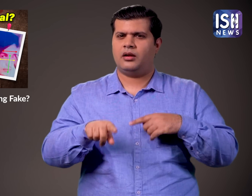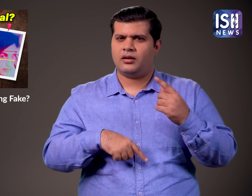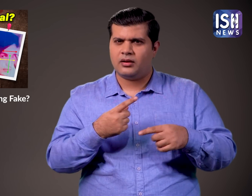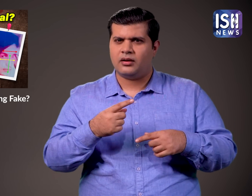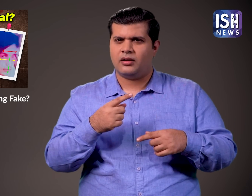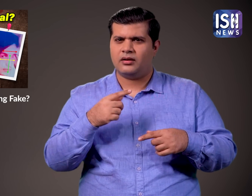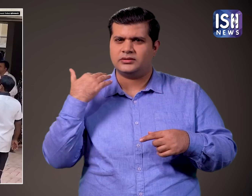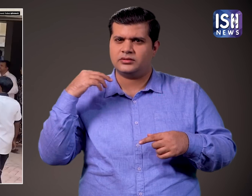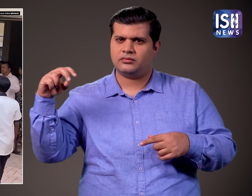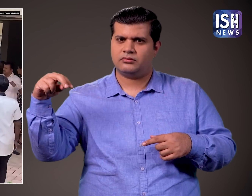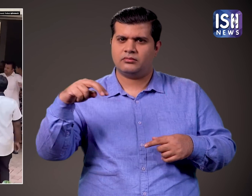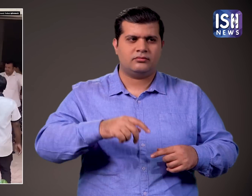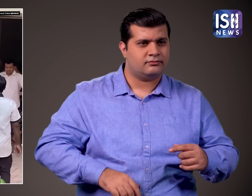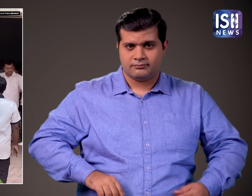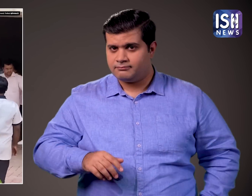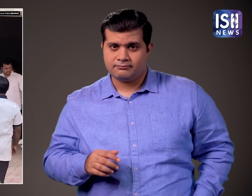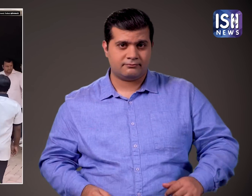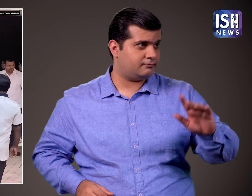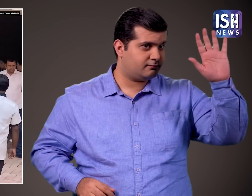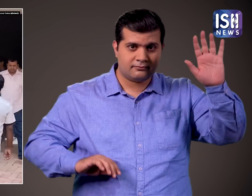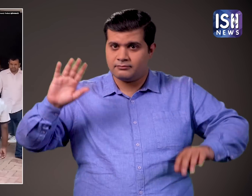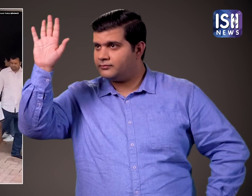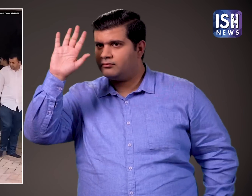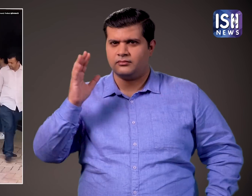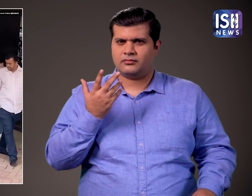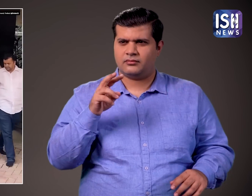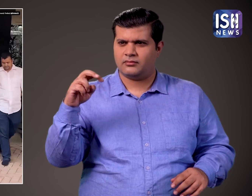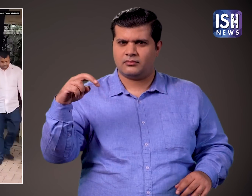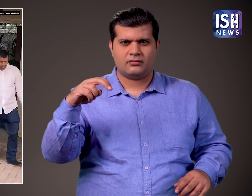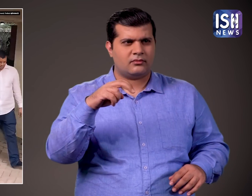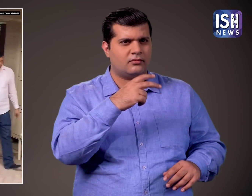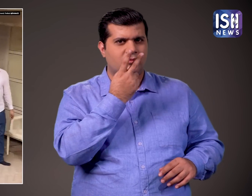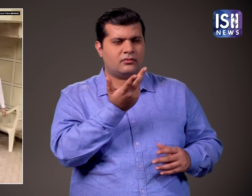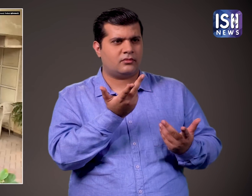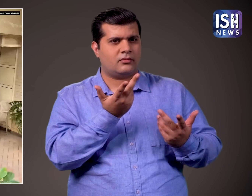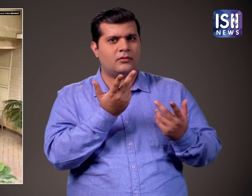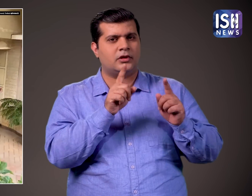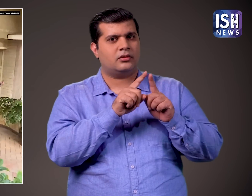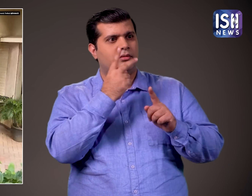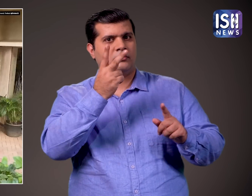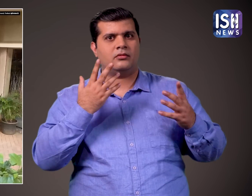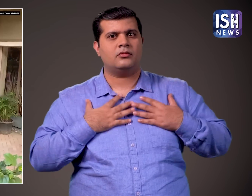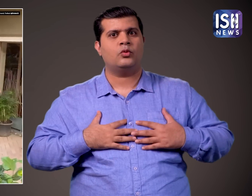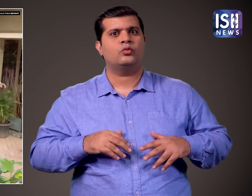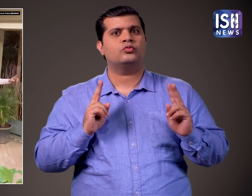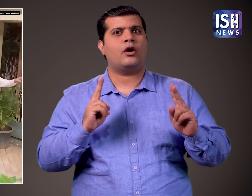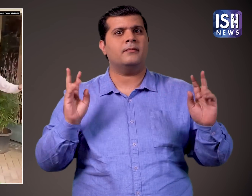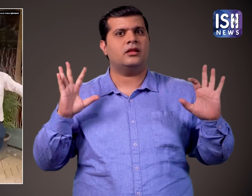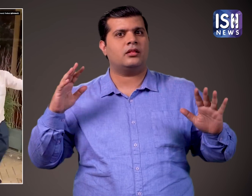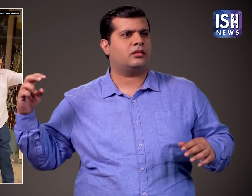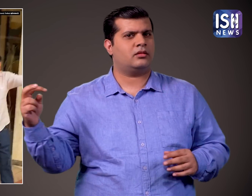Then how did he recover so fast and walk back home normally as if nothing ever happened?